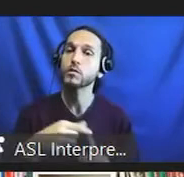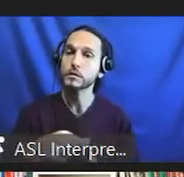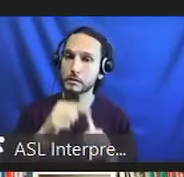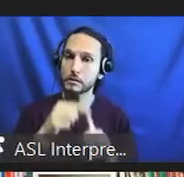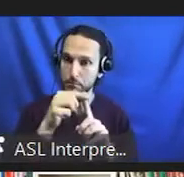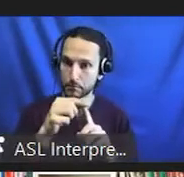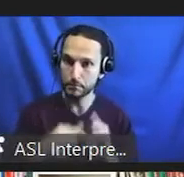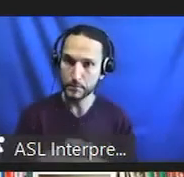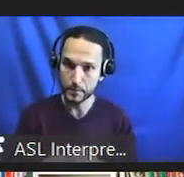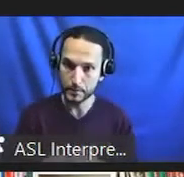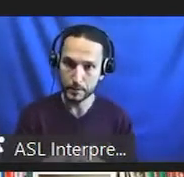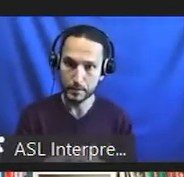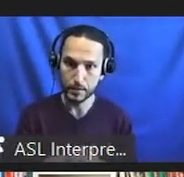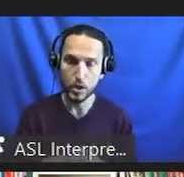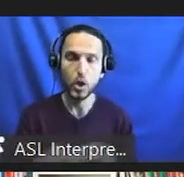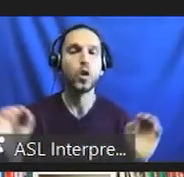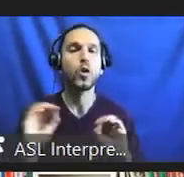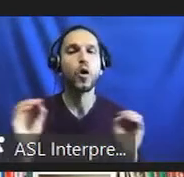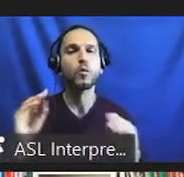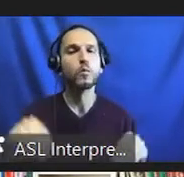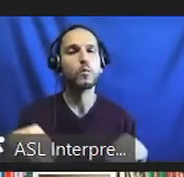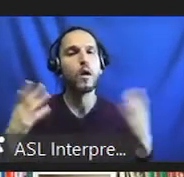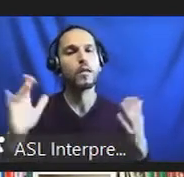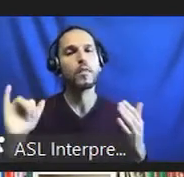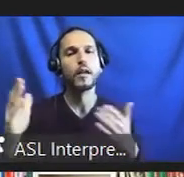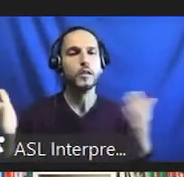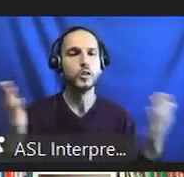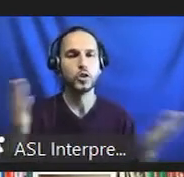No one has to provide the services